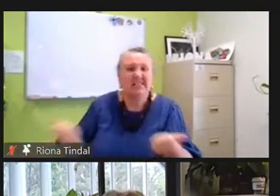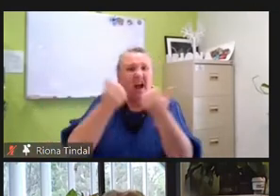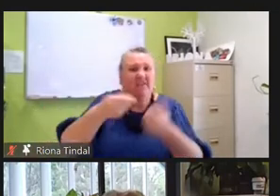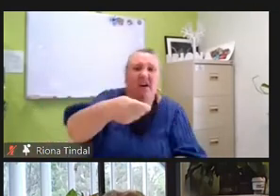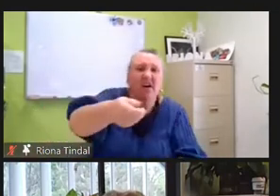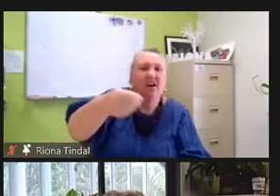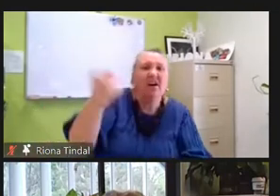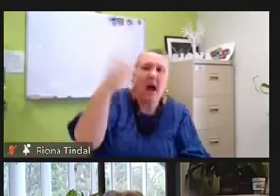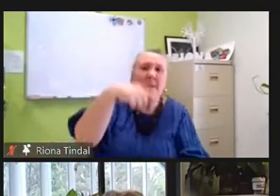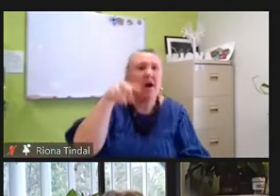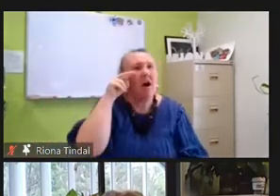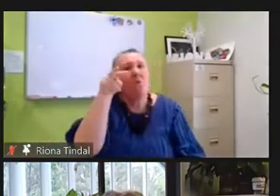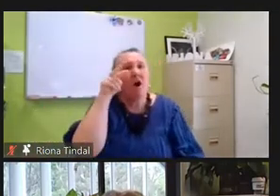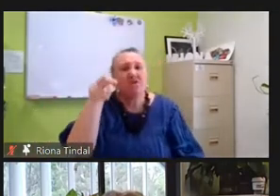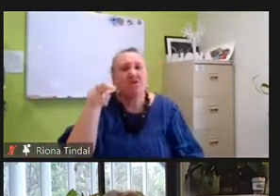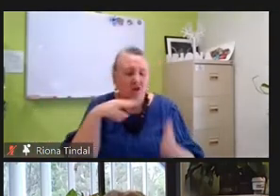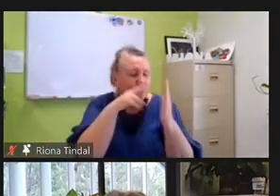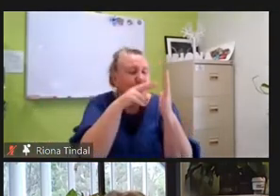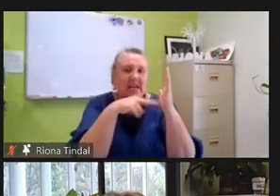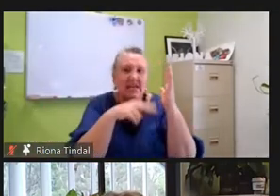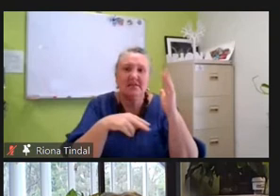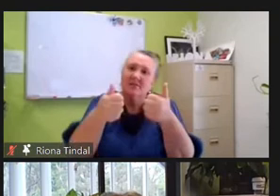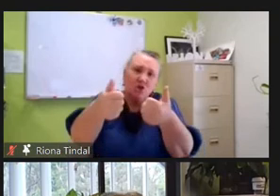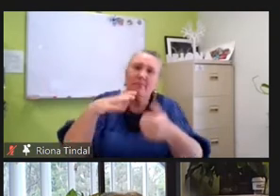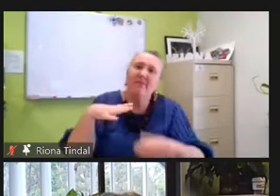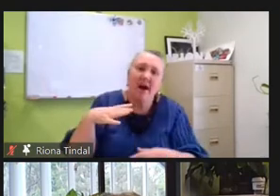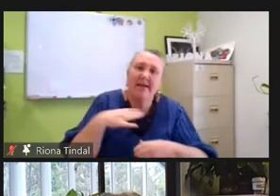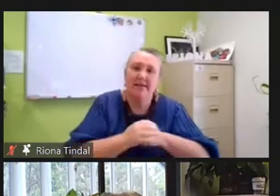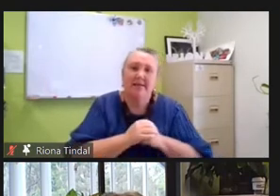Never just assume. Don't think that handouts are enough and that people will be able to follow